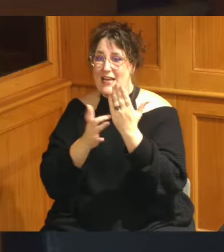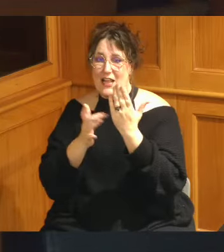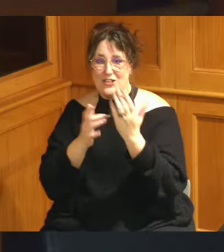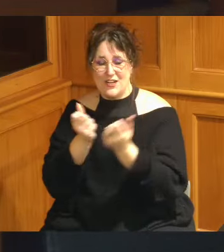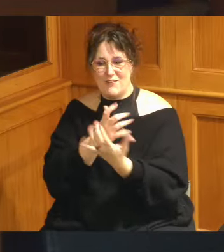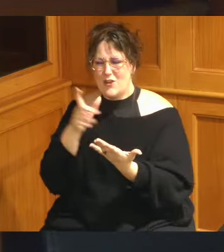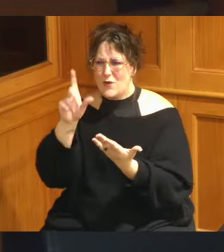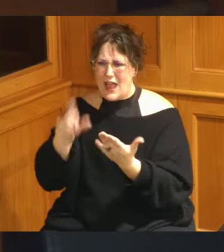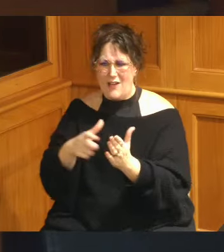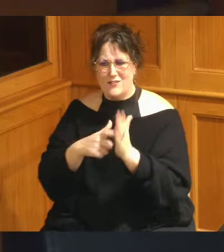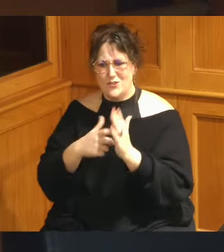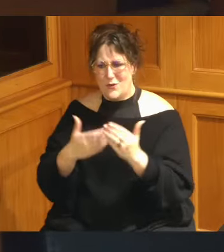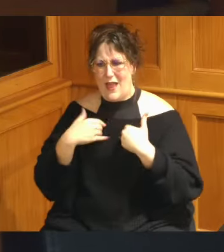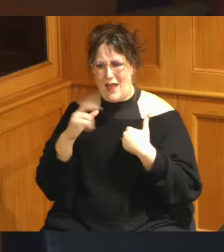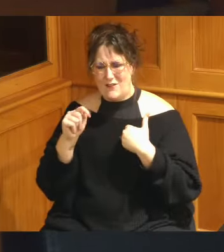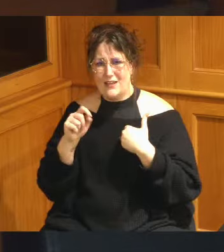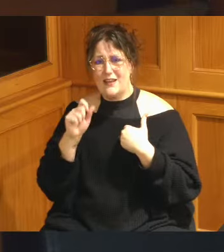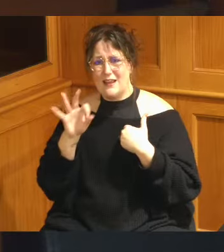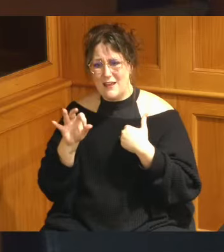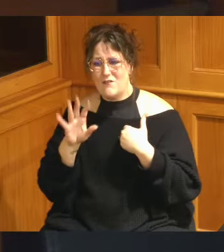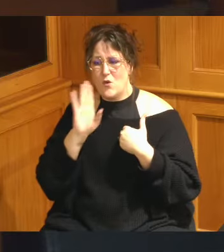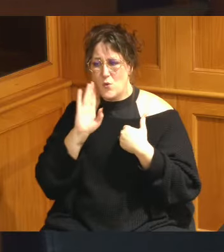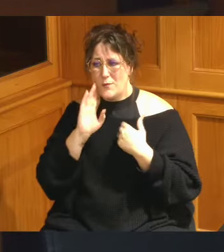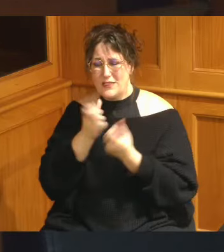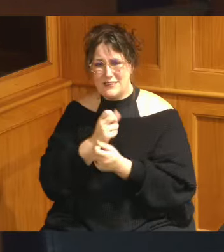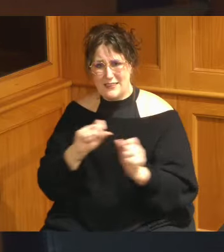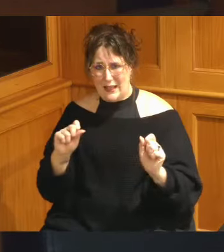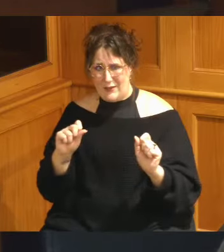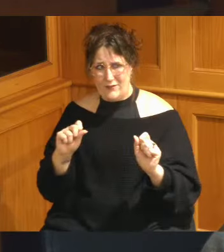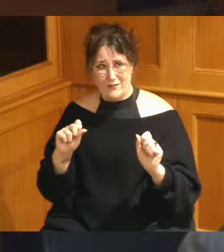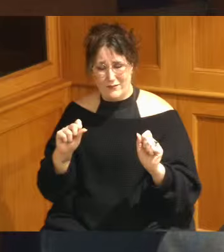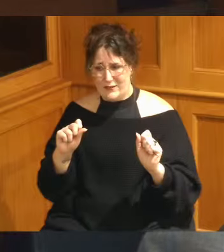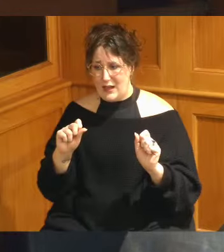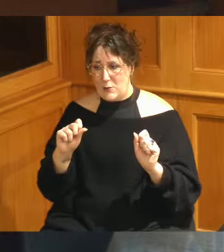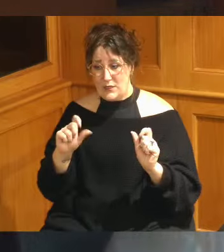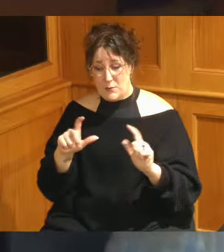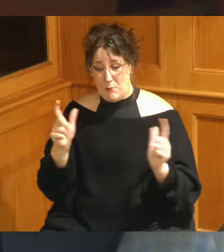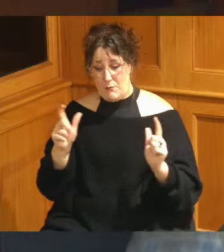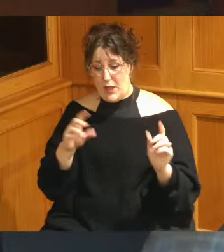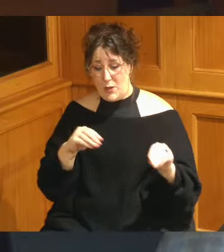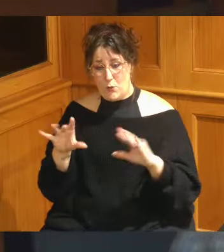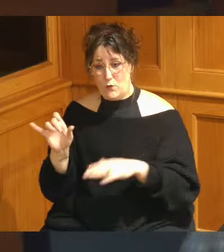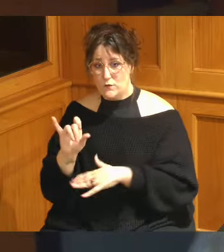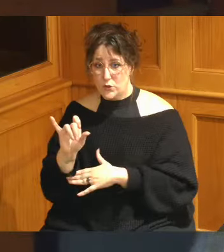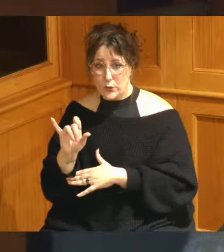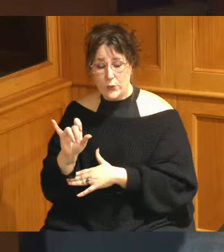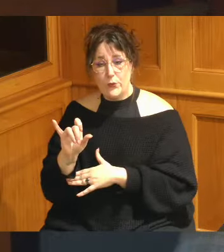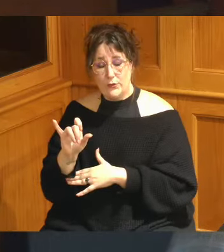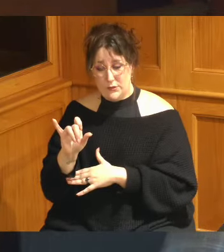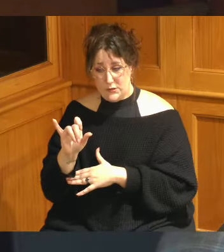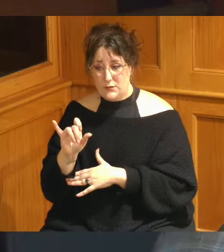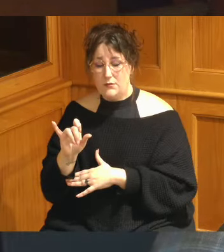have if we're going to be safe and it's just a huge move. I think they were saying that you know,